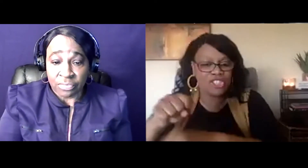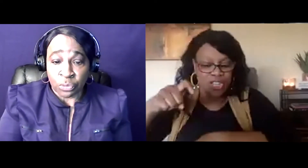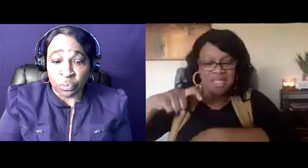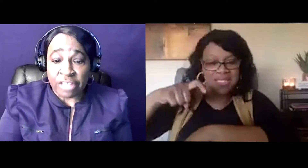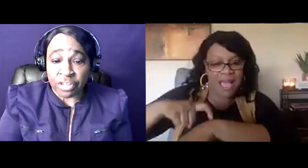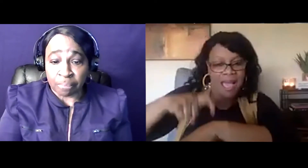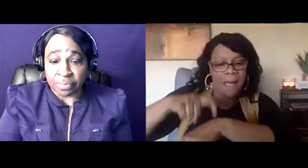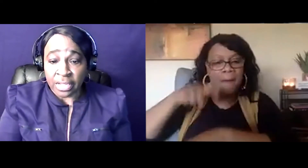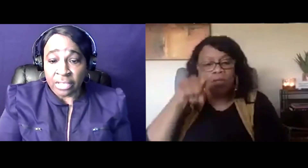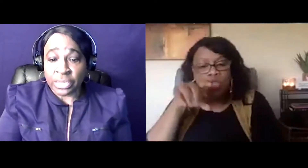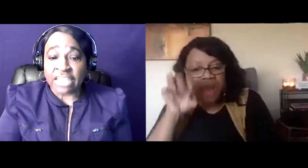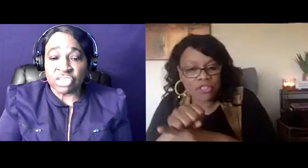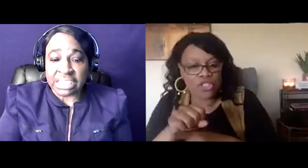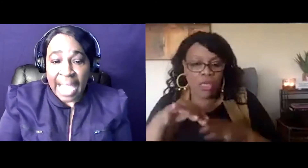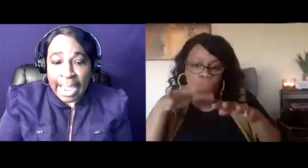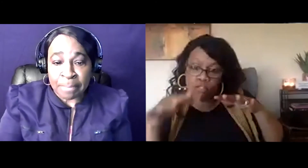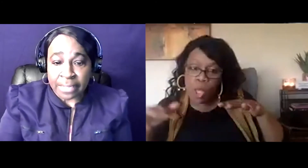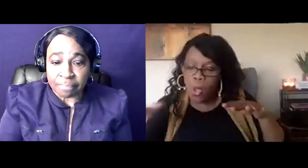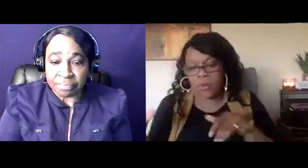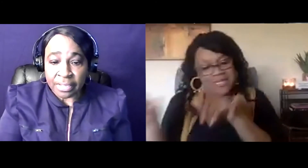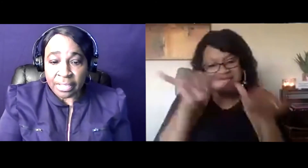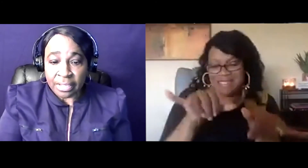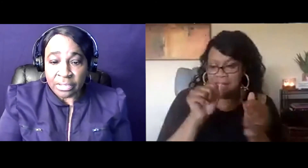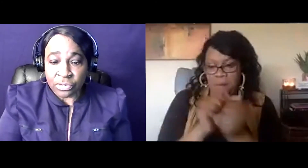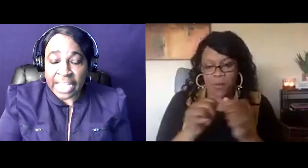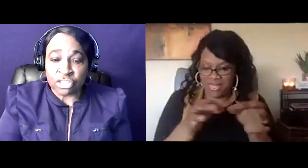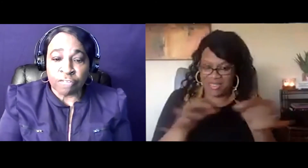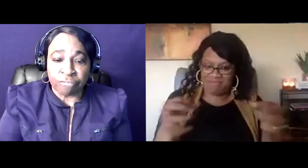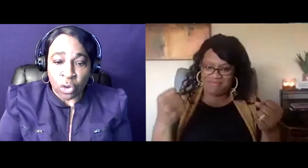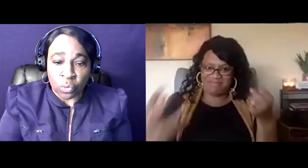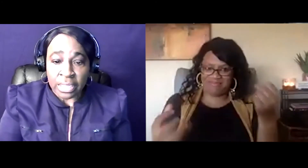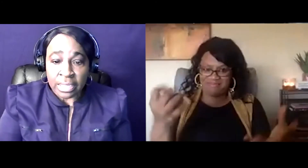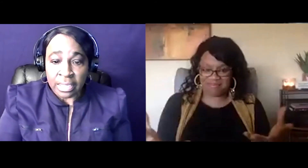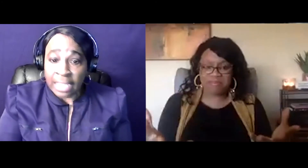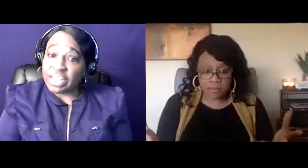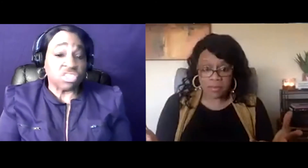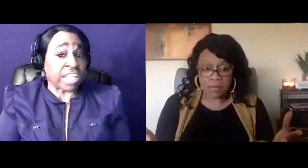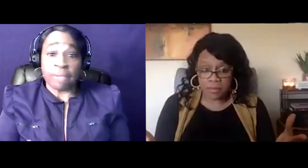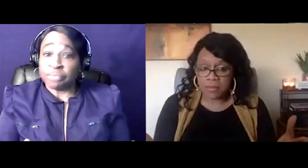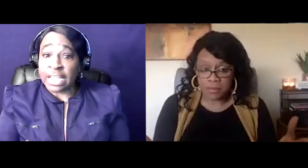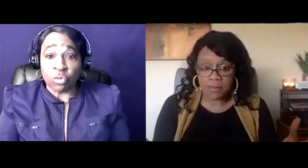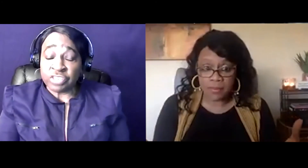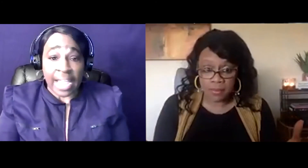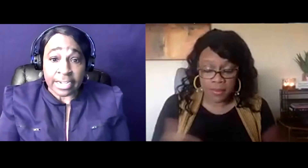The rhythm. You catch the timing. You catch the flow. And that's the same thing with signing.